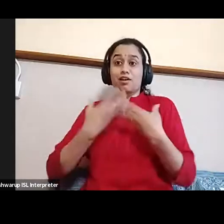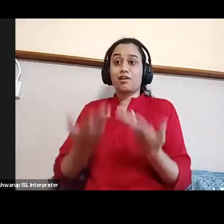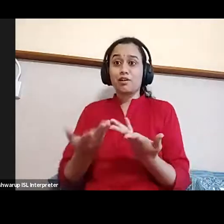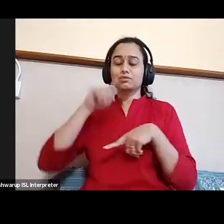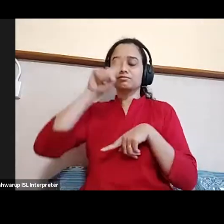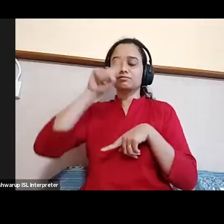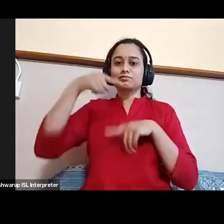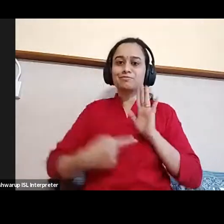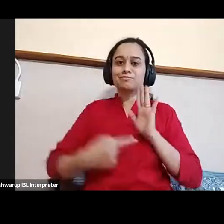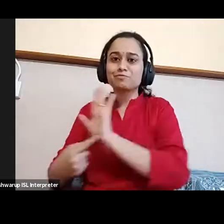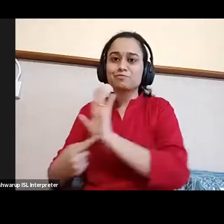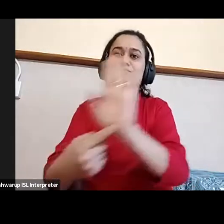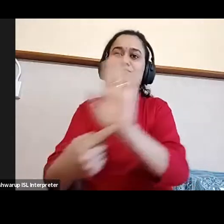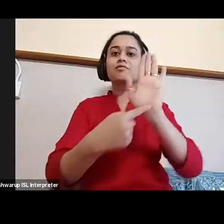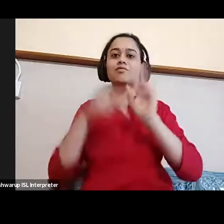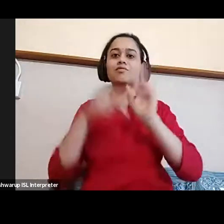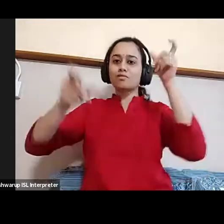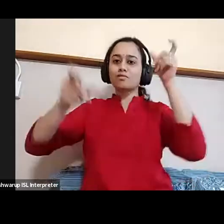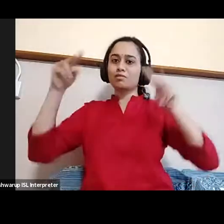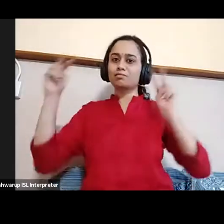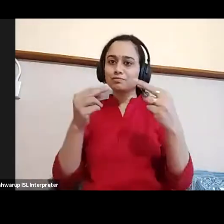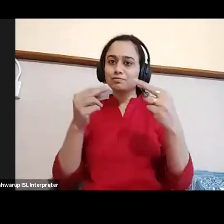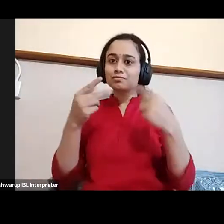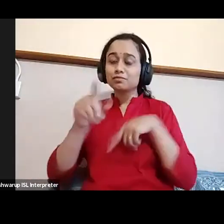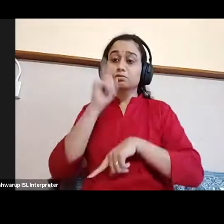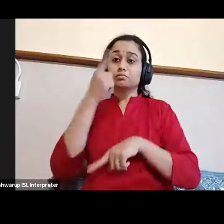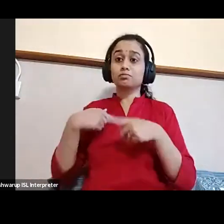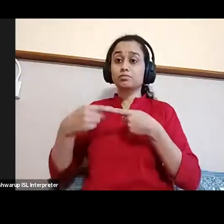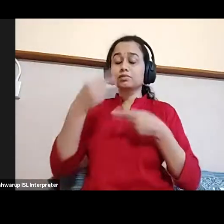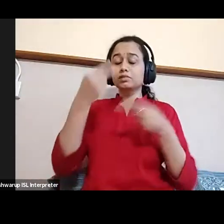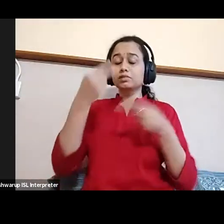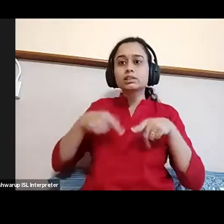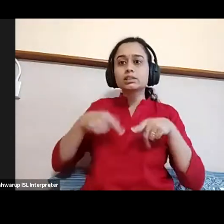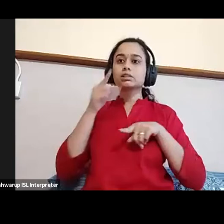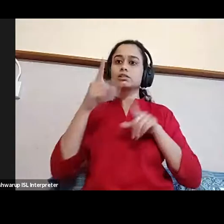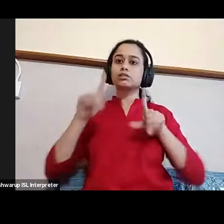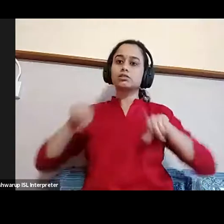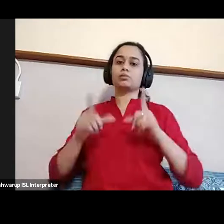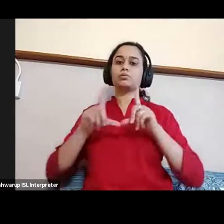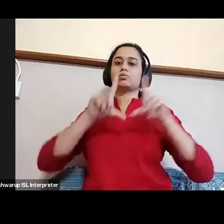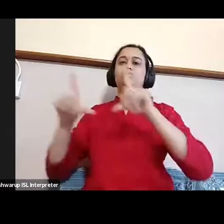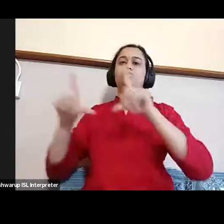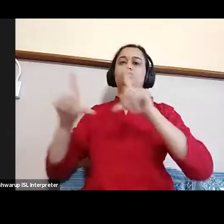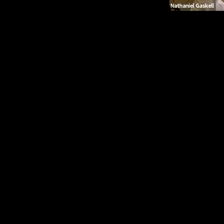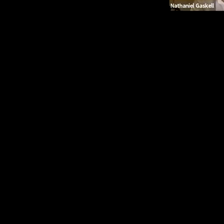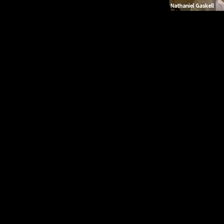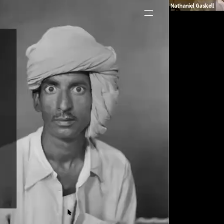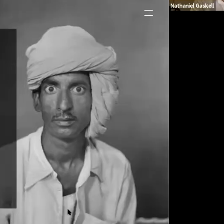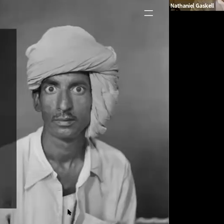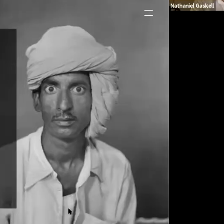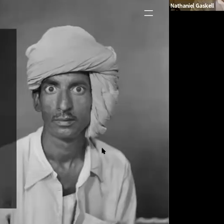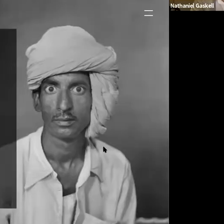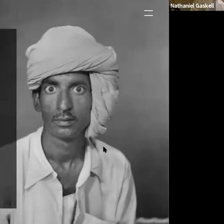wider public attention through the film but also through this exhibition itself